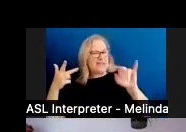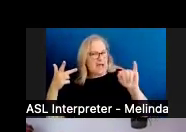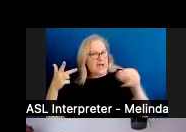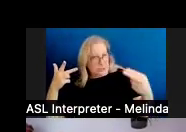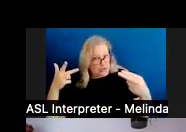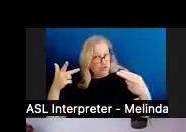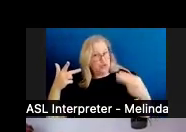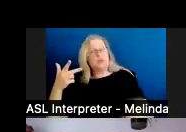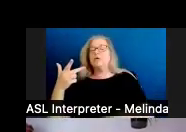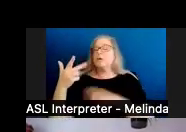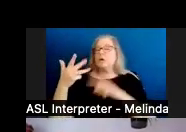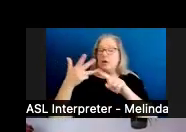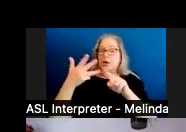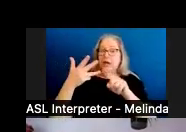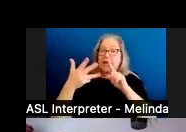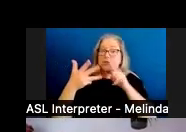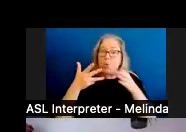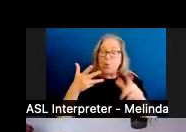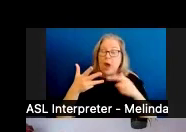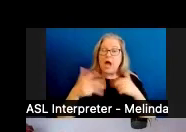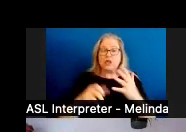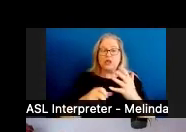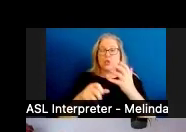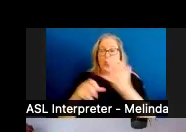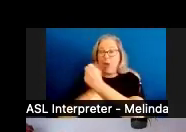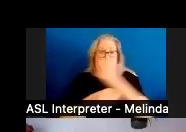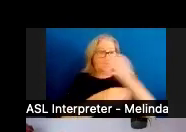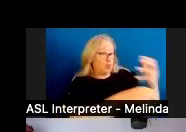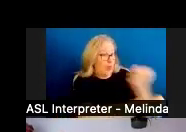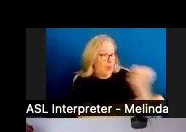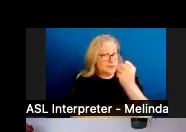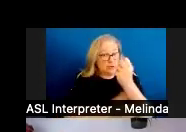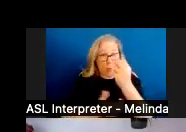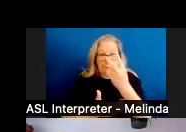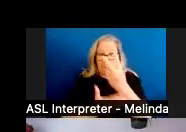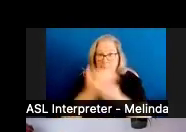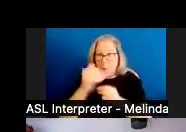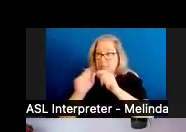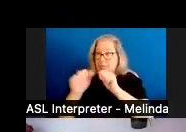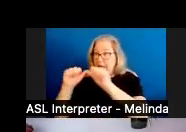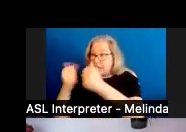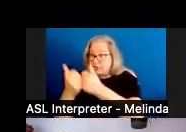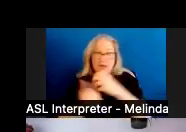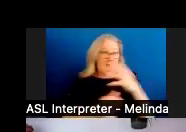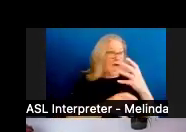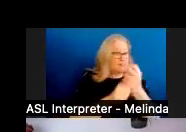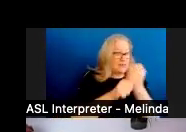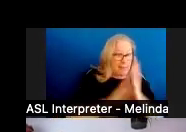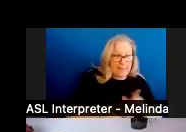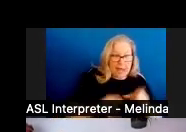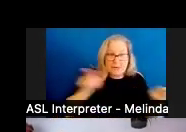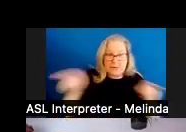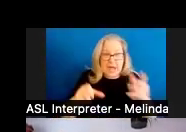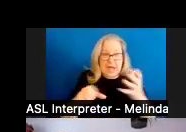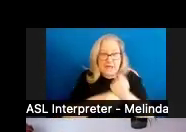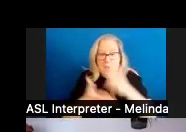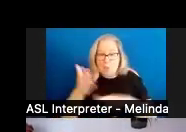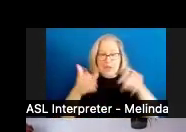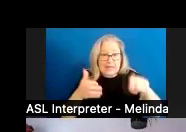Is there a way that we can get to a win-win so that both the agency and the recipient get what we need and the science moves forward?